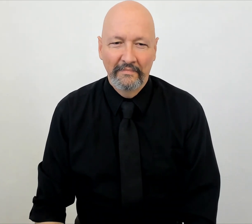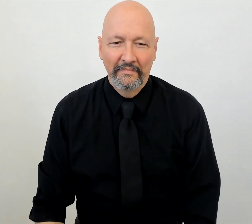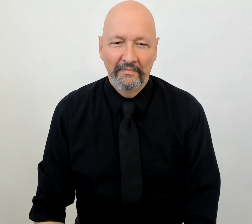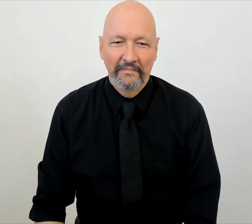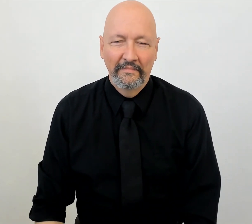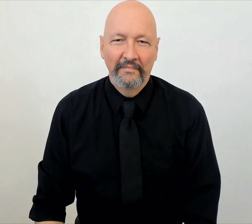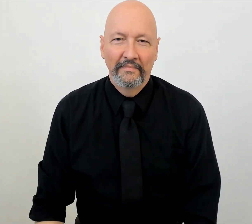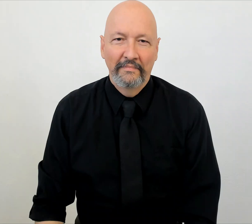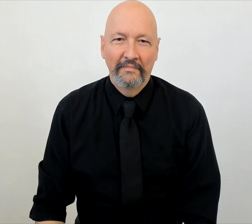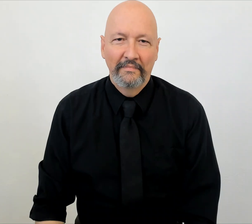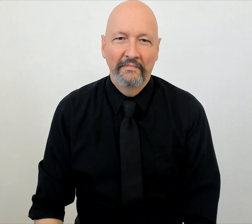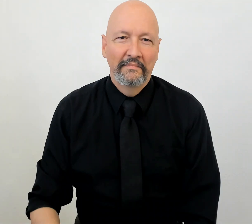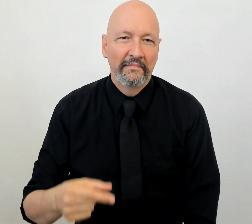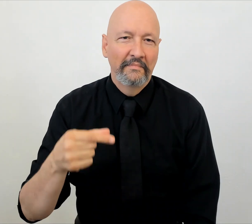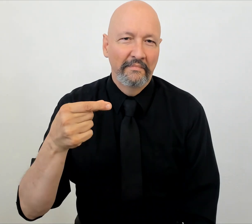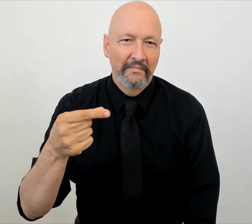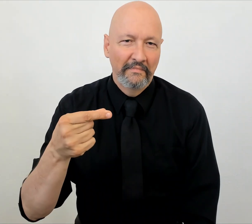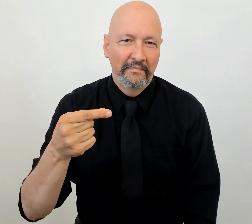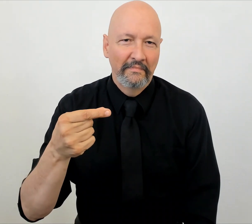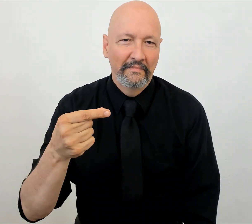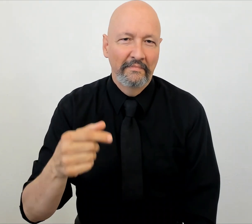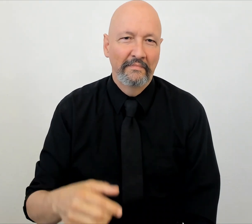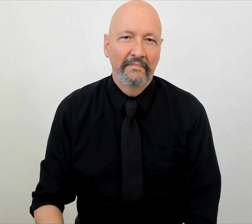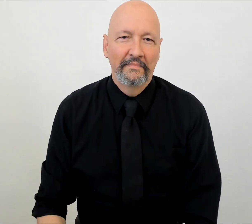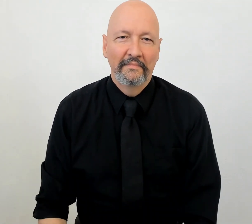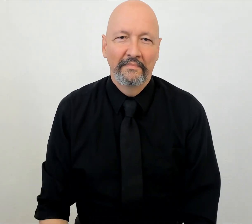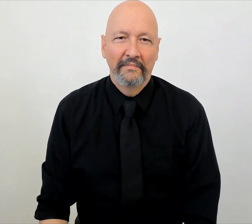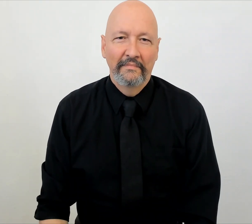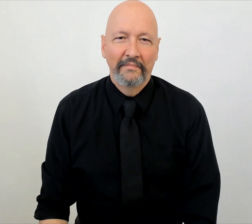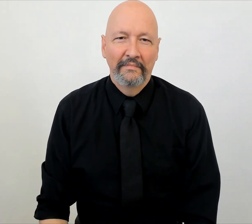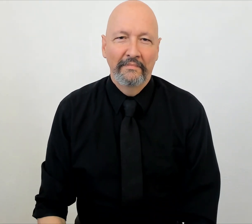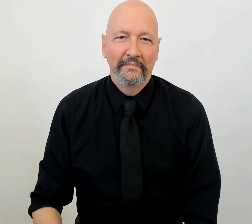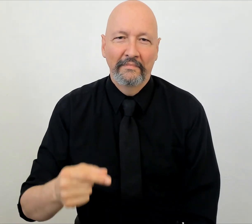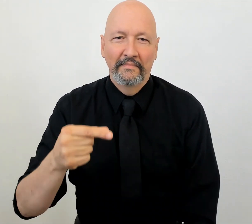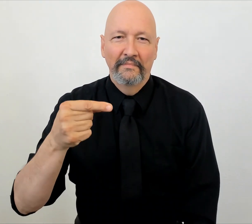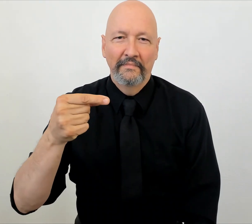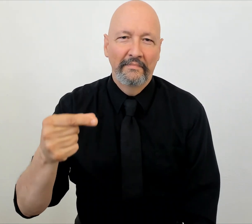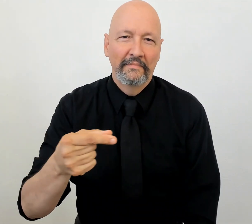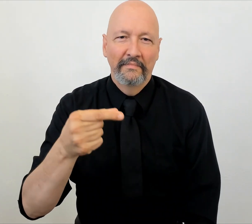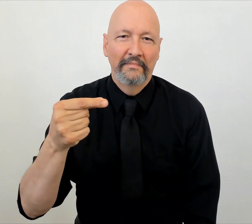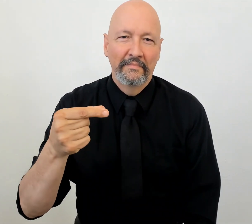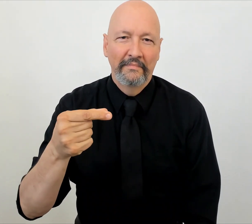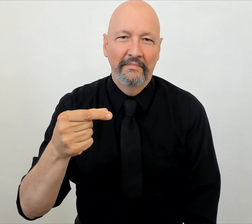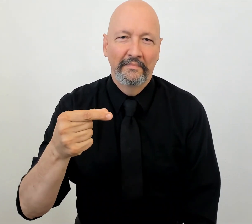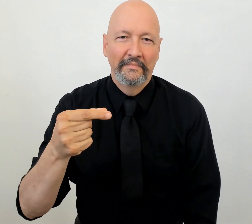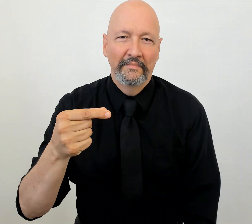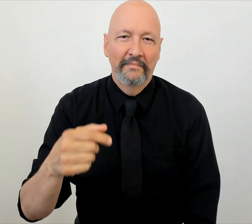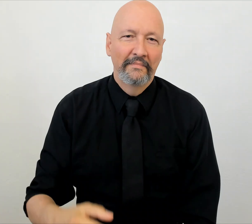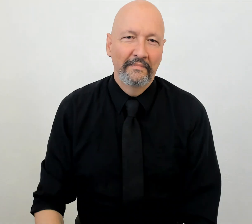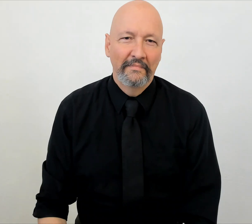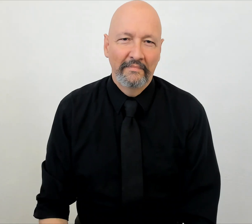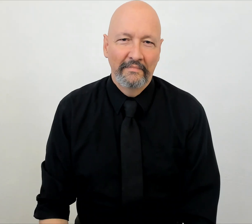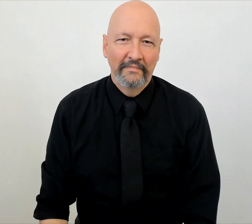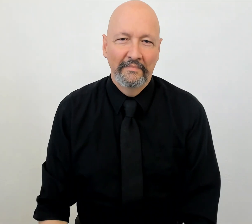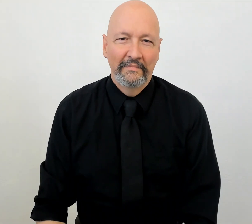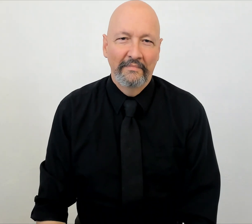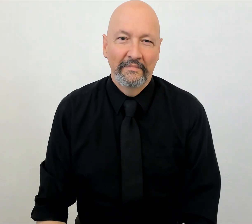In context you can just show a "G" or circle a "G" to mean gram.